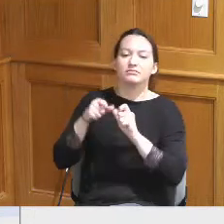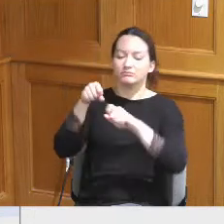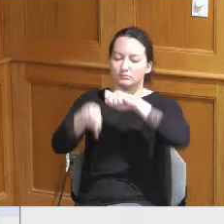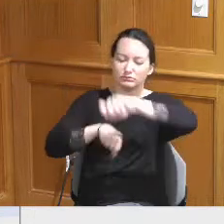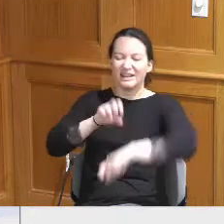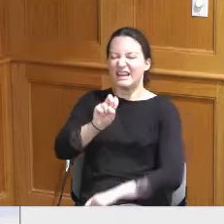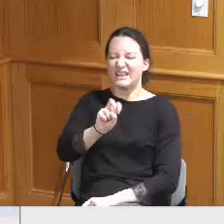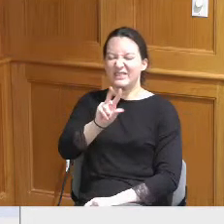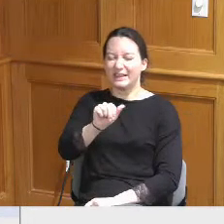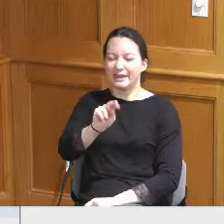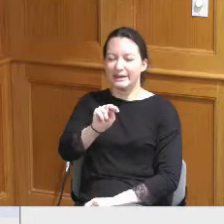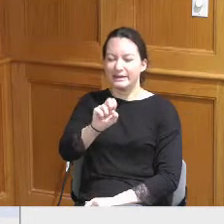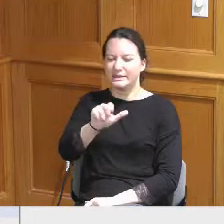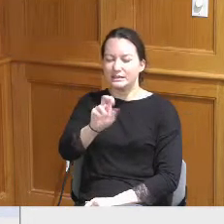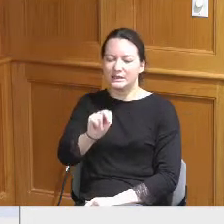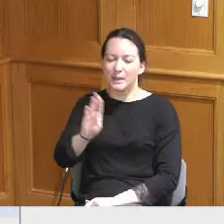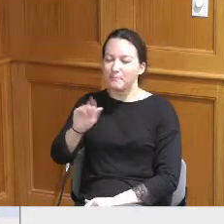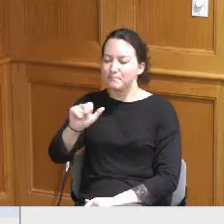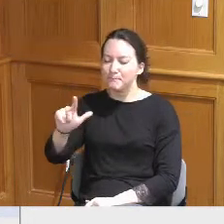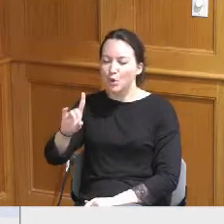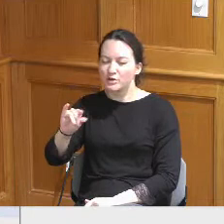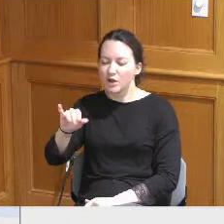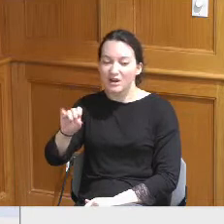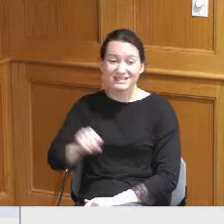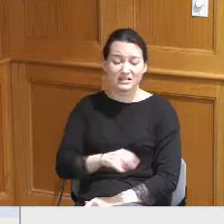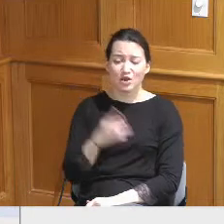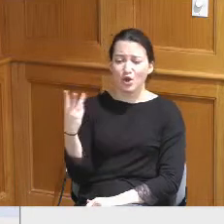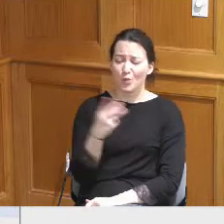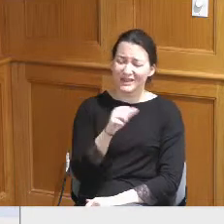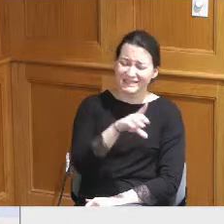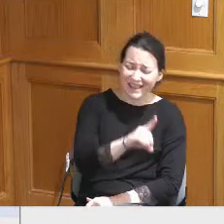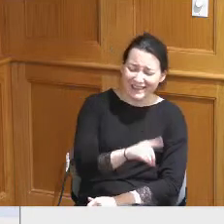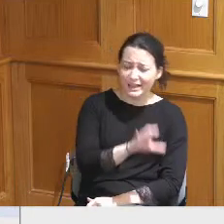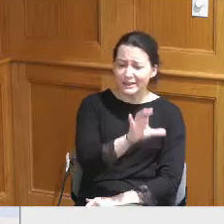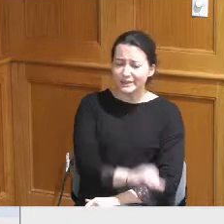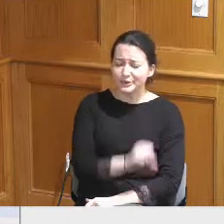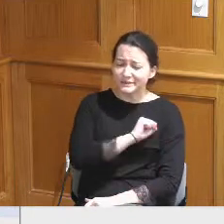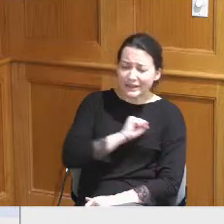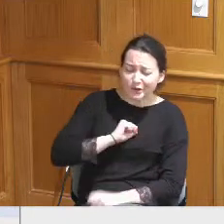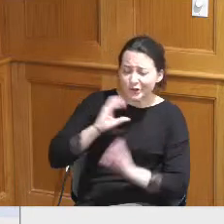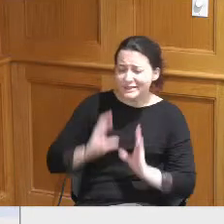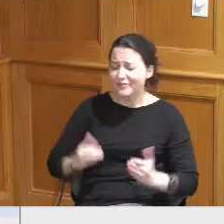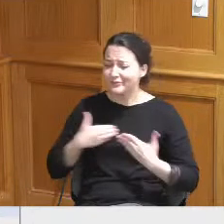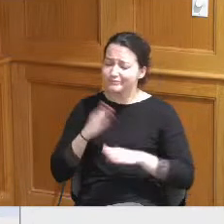all over the City West End little Senators Woodward they have their band instruments